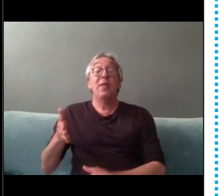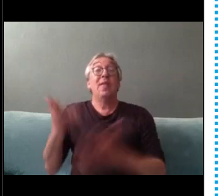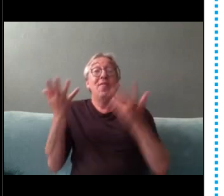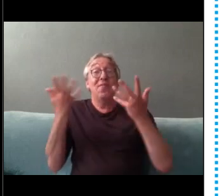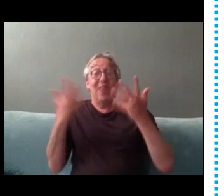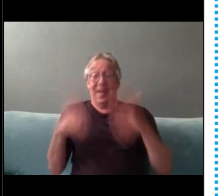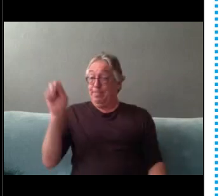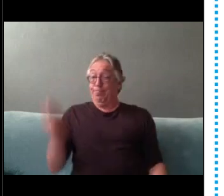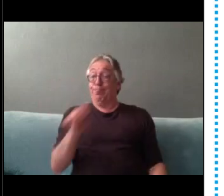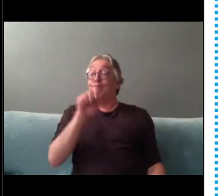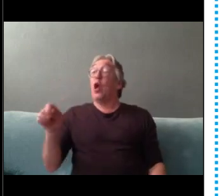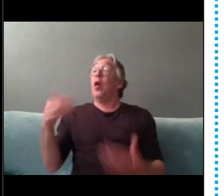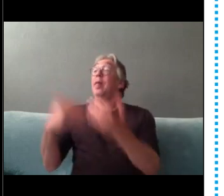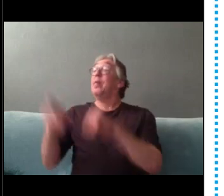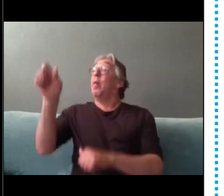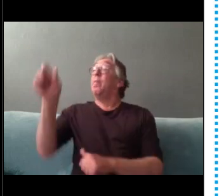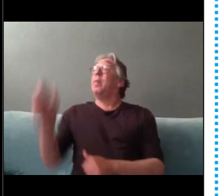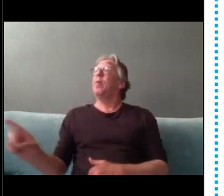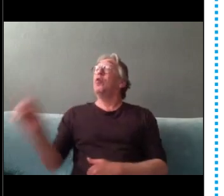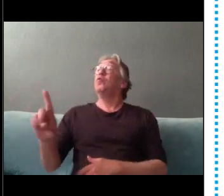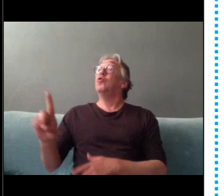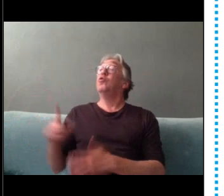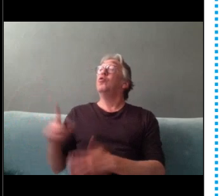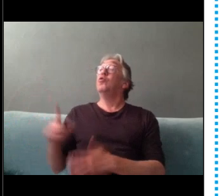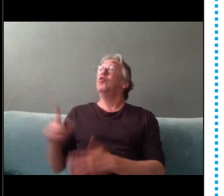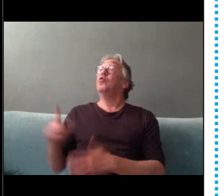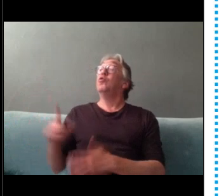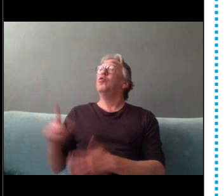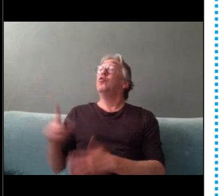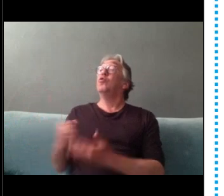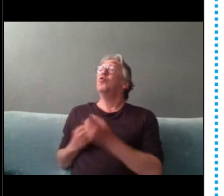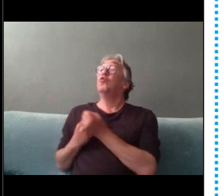I'd say, Mher could start answering and then Marie can come in.